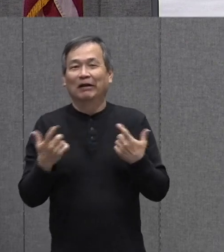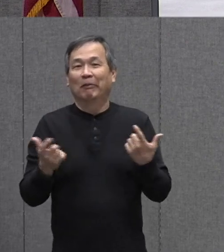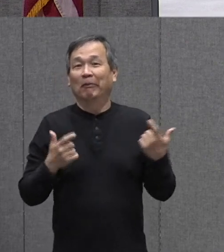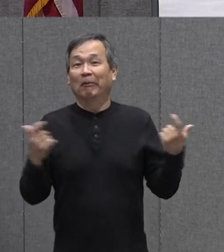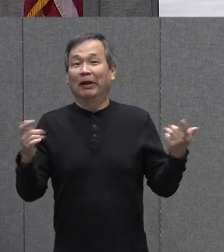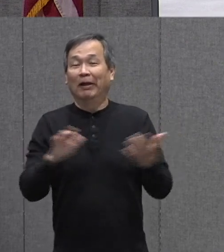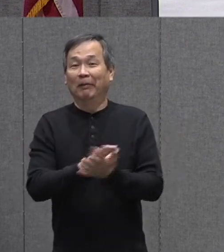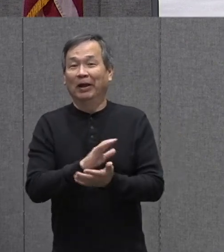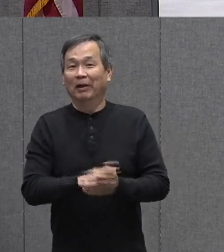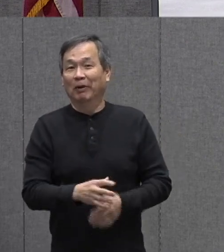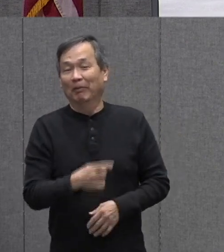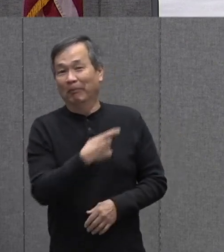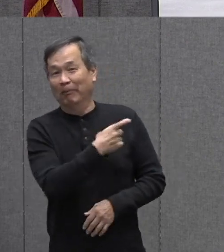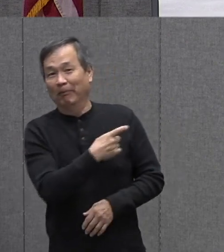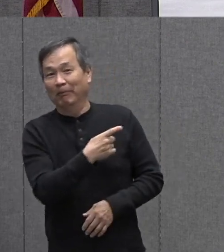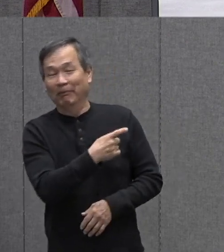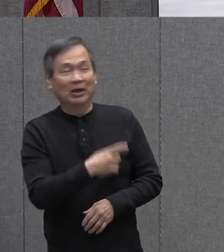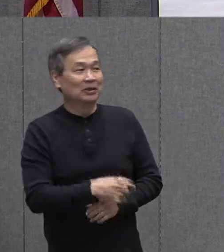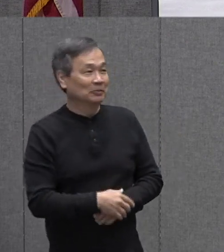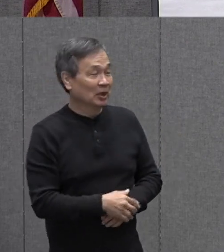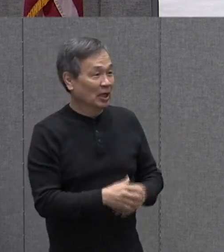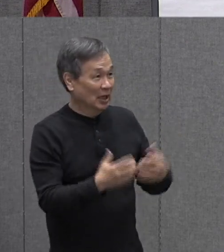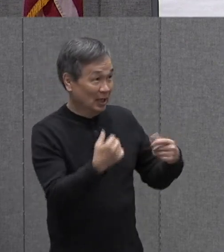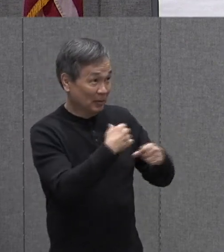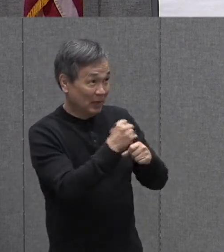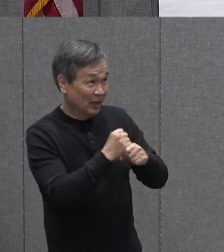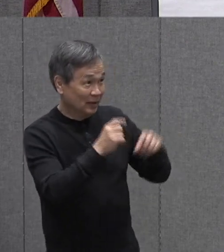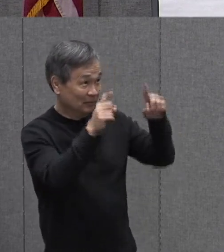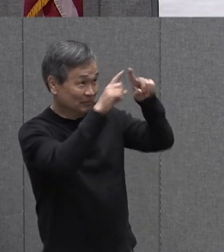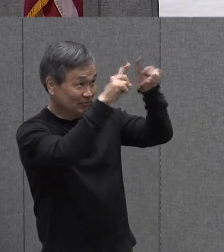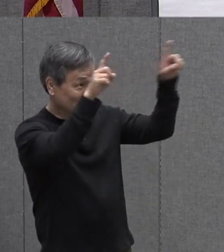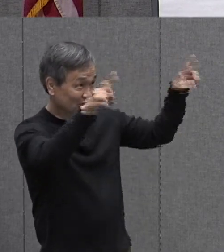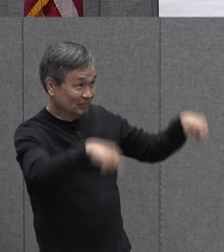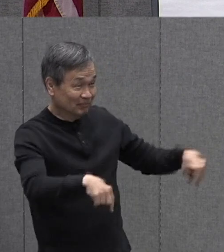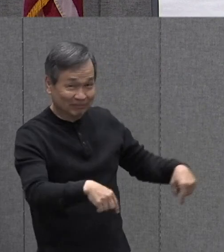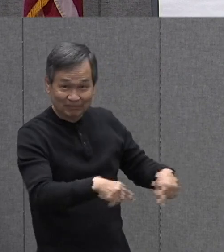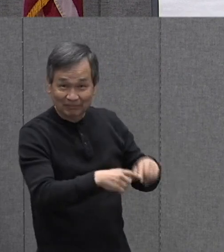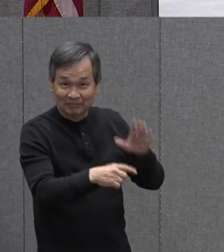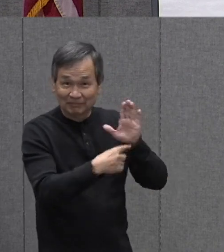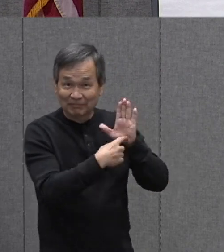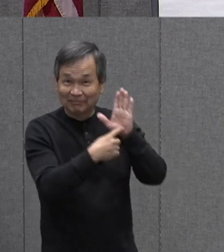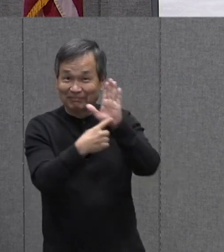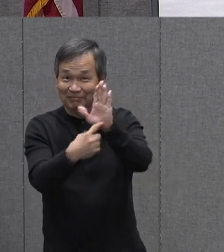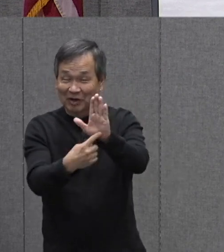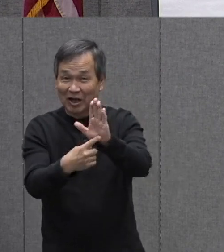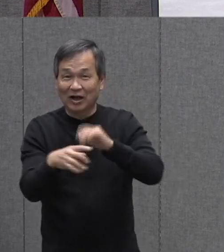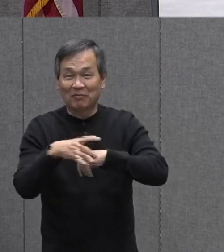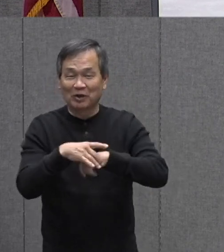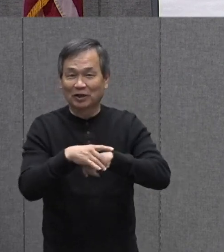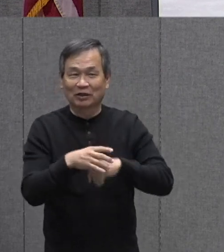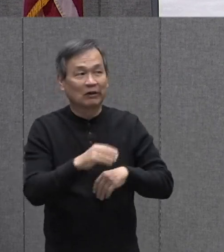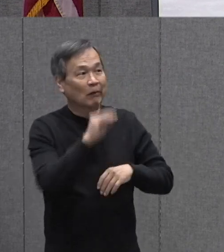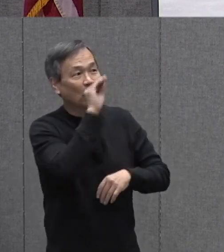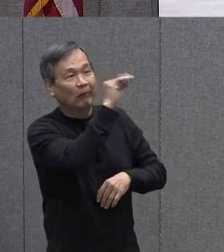because we're going to make a diagram of the Earth, that shows some things that are special about it.